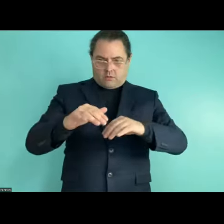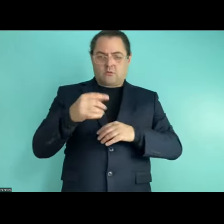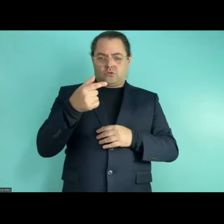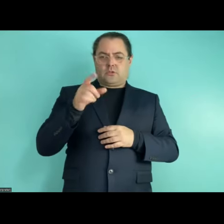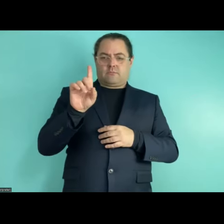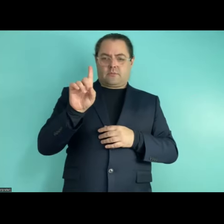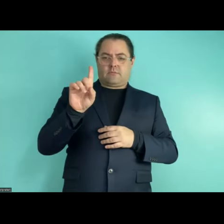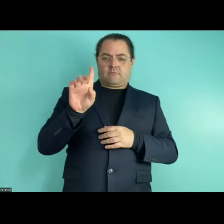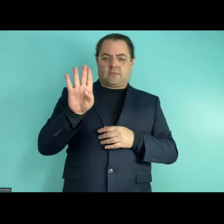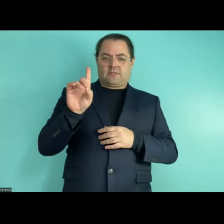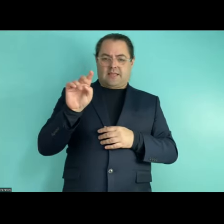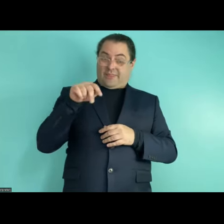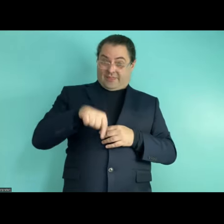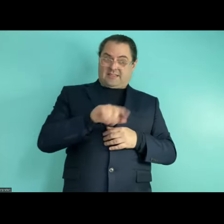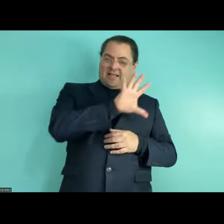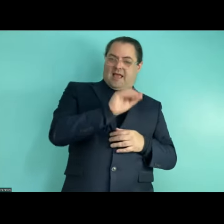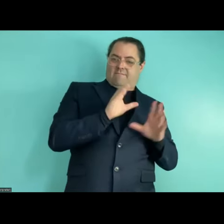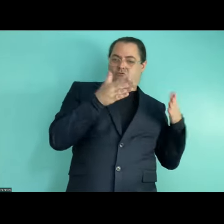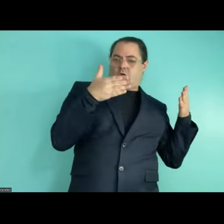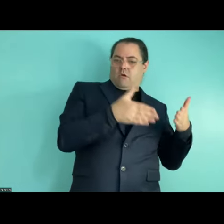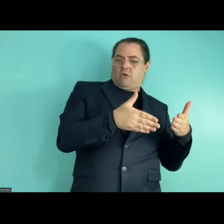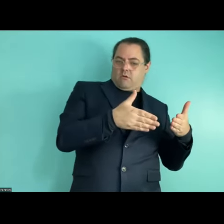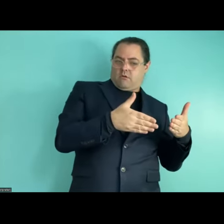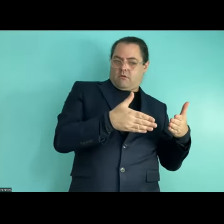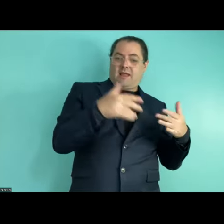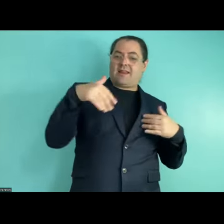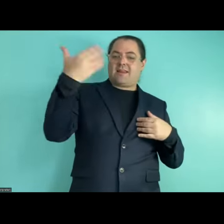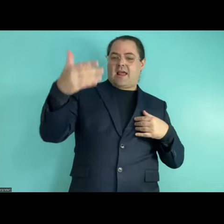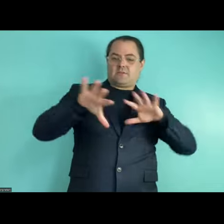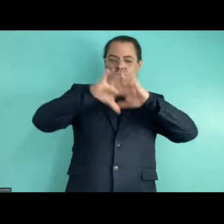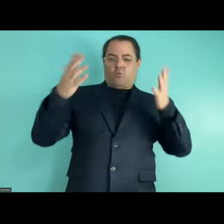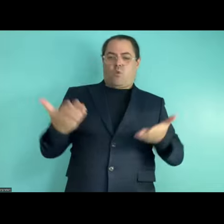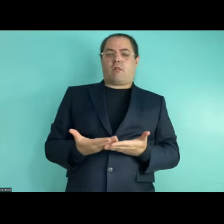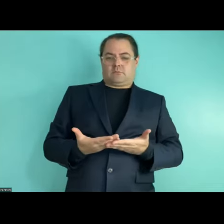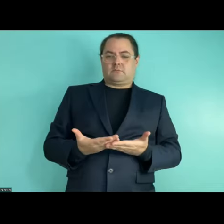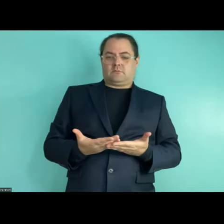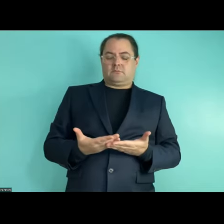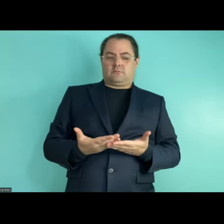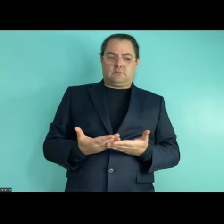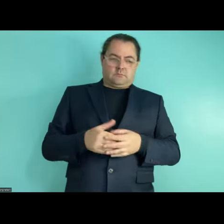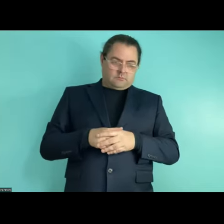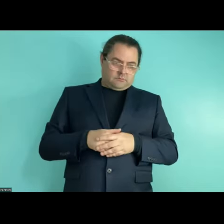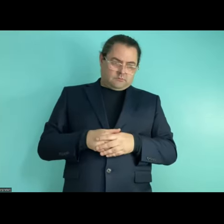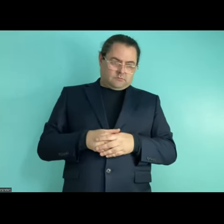what the regional conference targeting Africa, the global conference will happen on the 28th